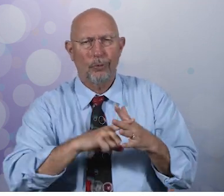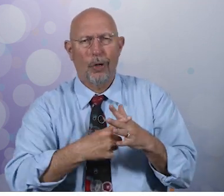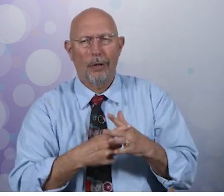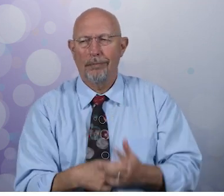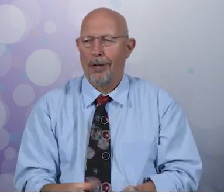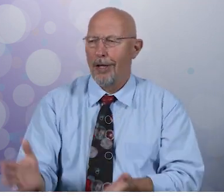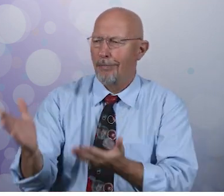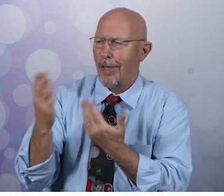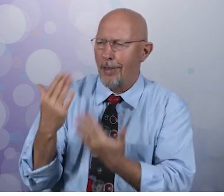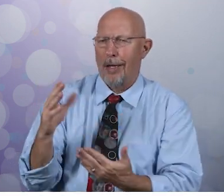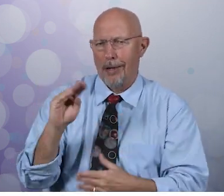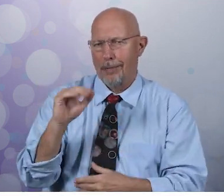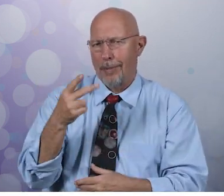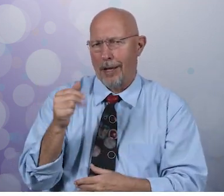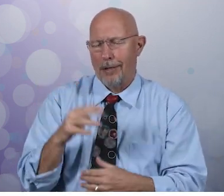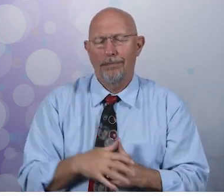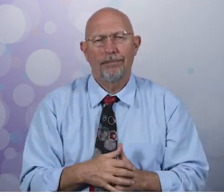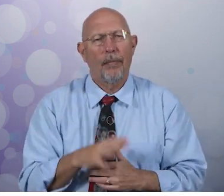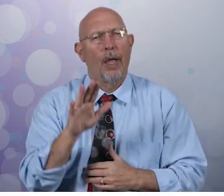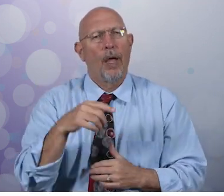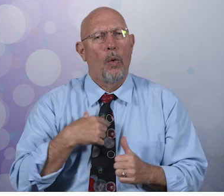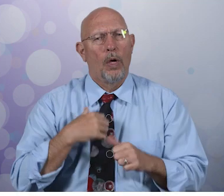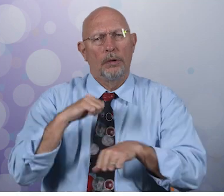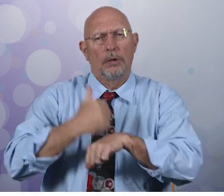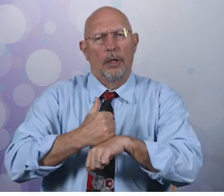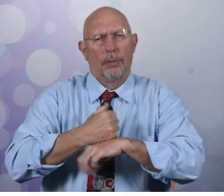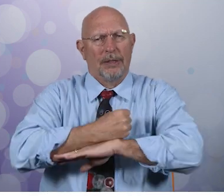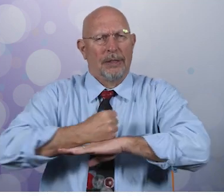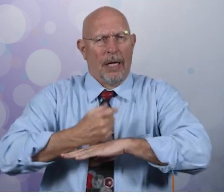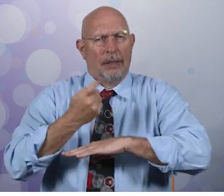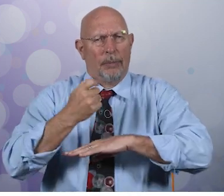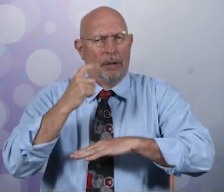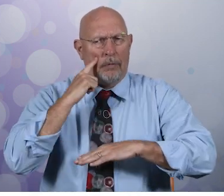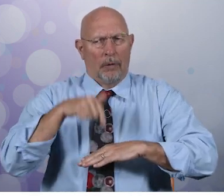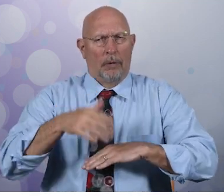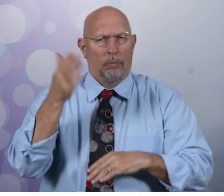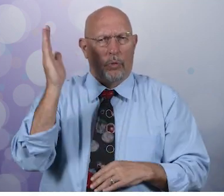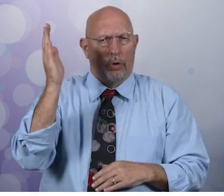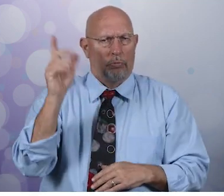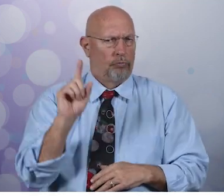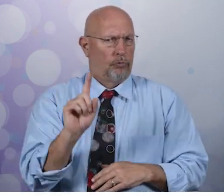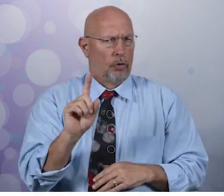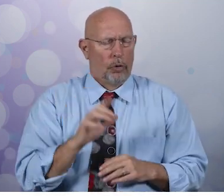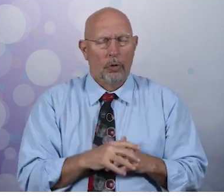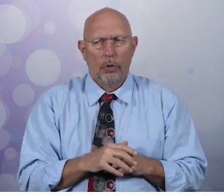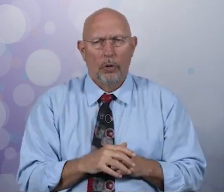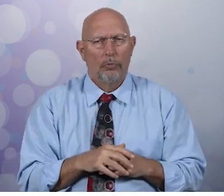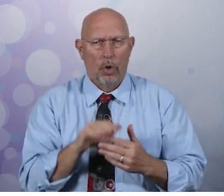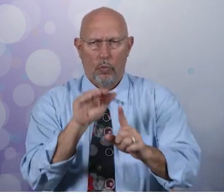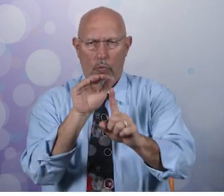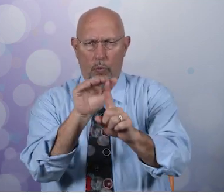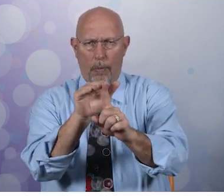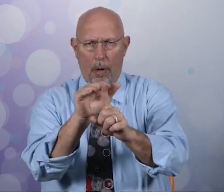Thank you, Megan. So I want to set the stage a little bit for our presentation today by reminding listeners that all